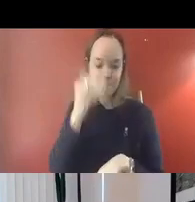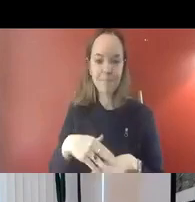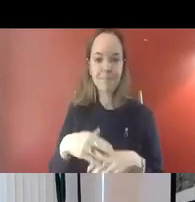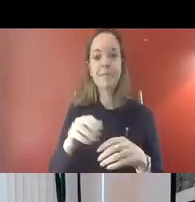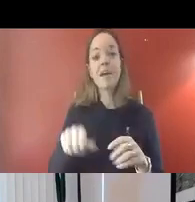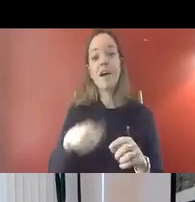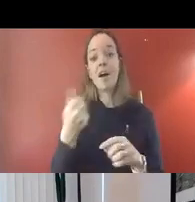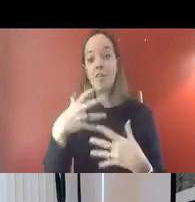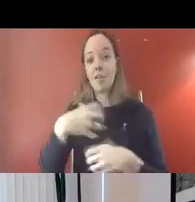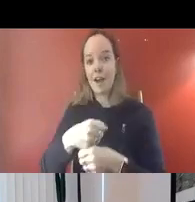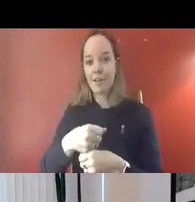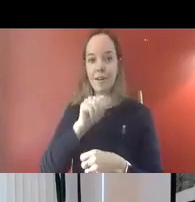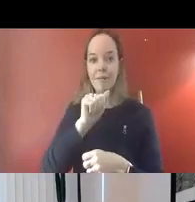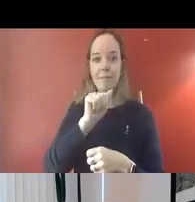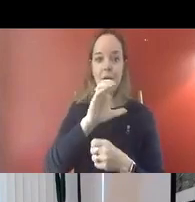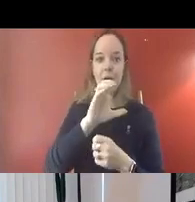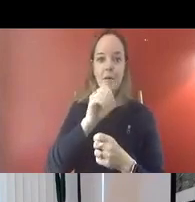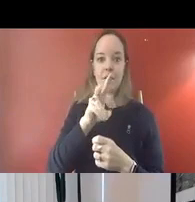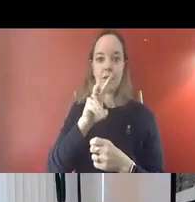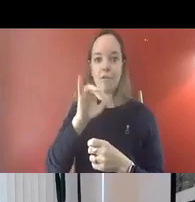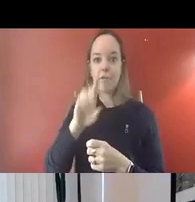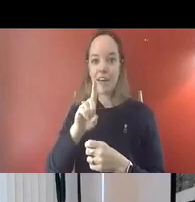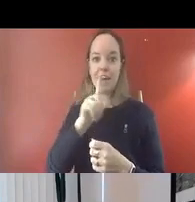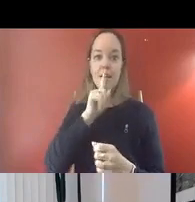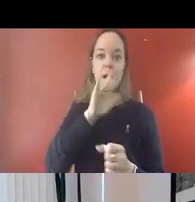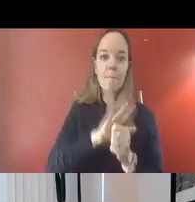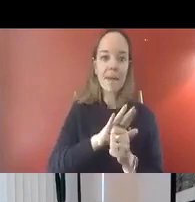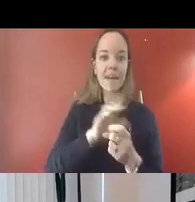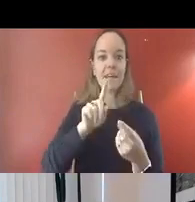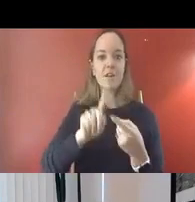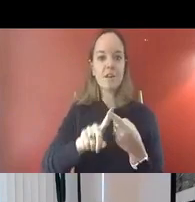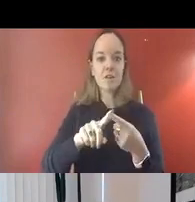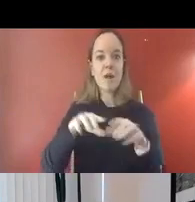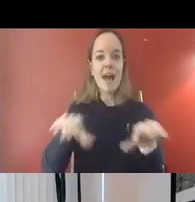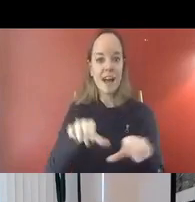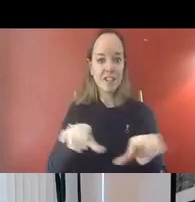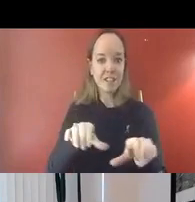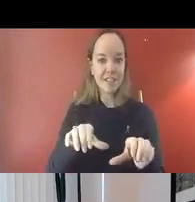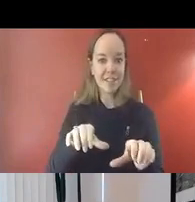action. Right. Committed to actions that with the COVID acronym is committed to are in keeping with your values. Opening action. Right. Committed to actions that